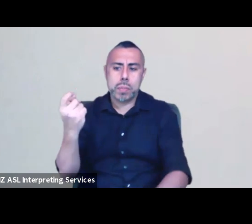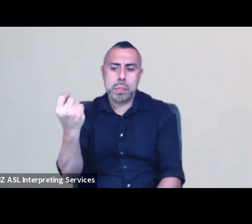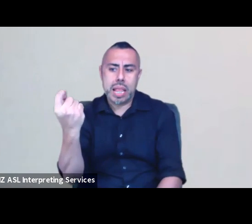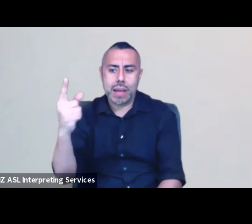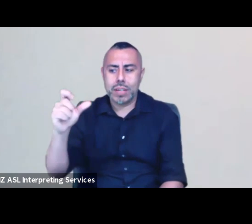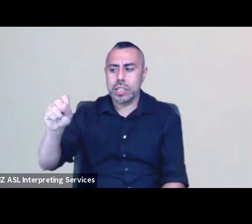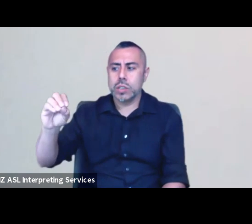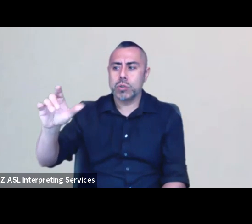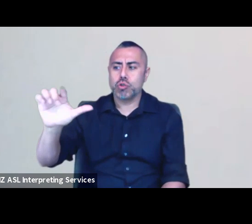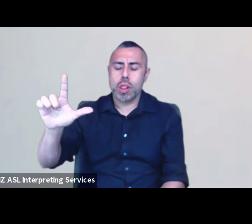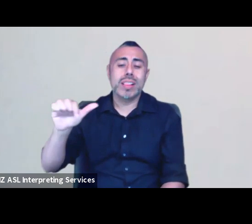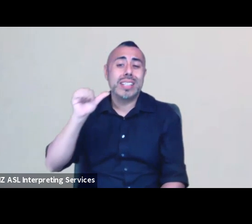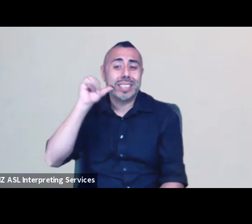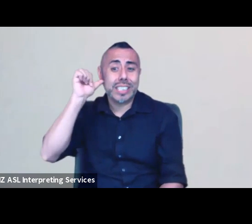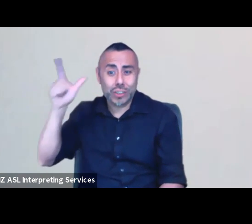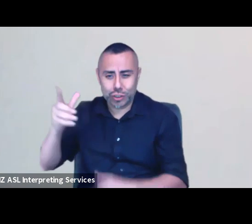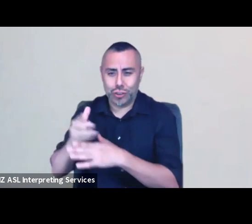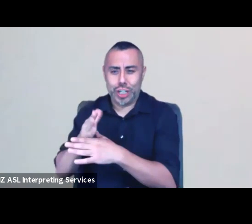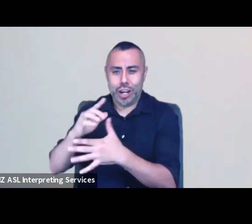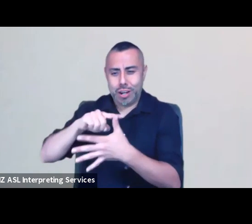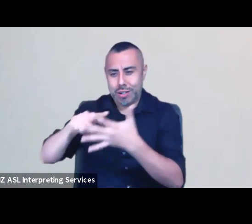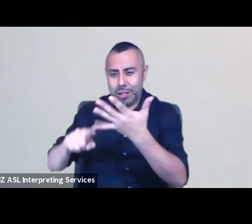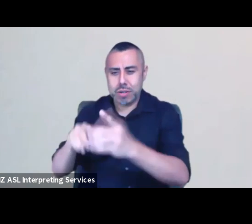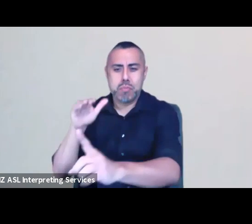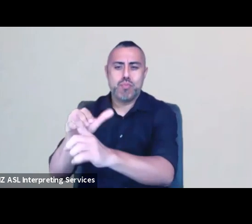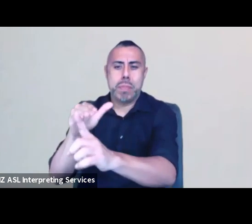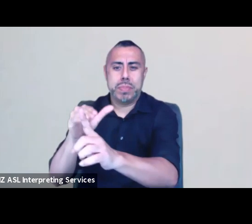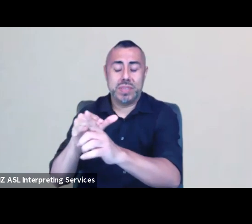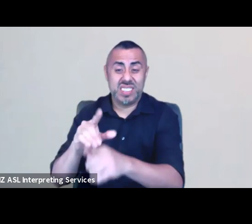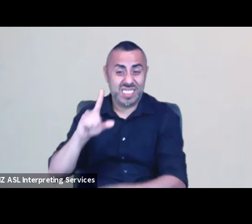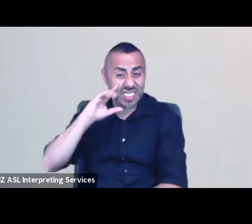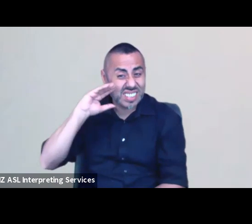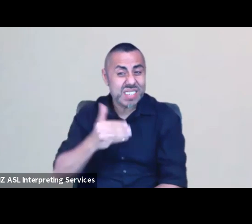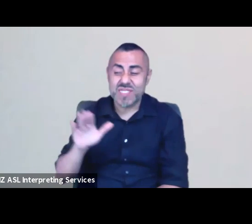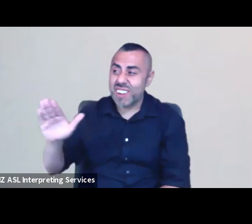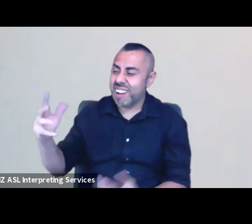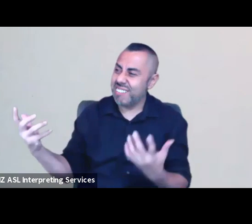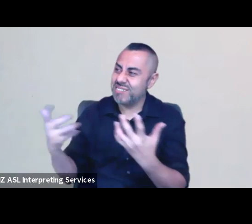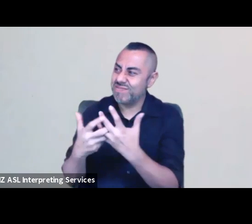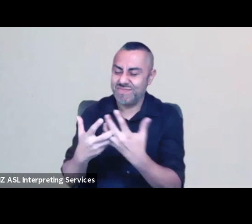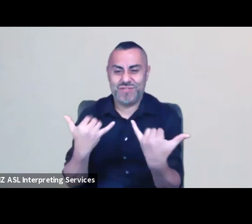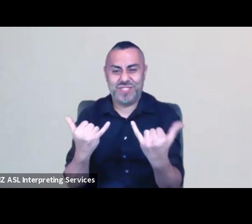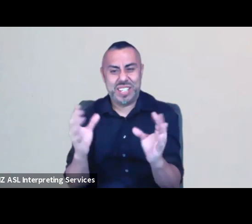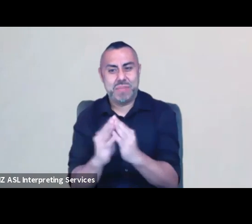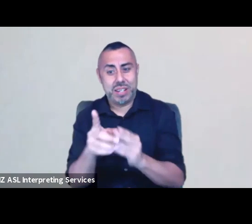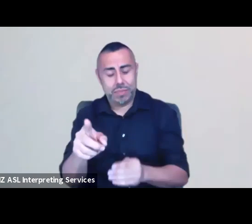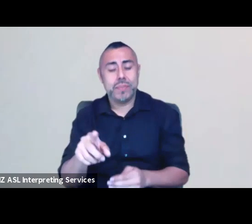and kind of really go well with what I was planning for us here. What are you ready to let go of?